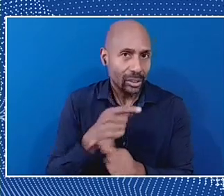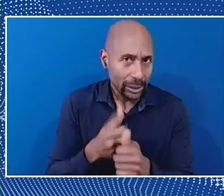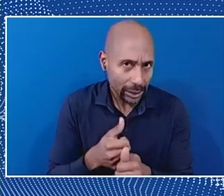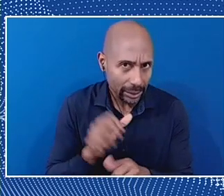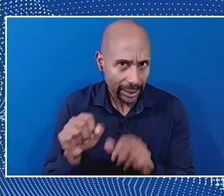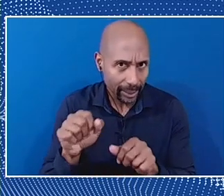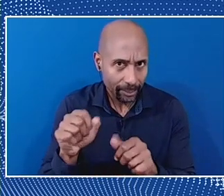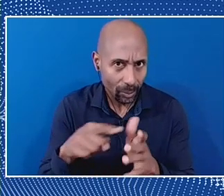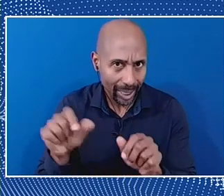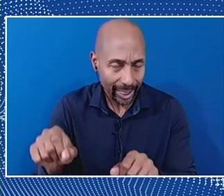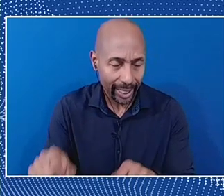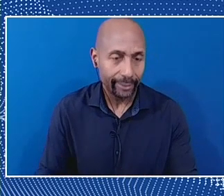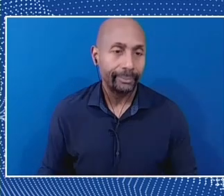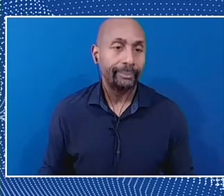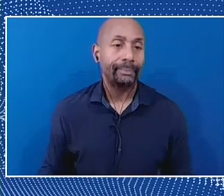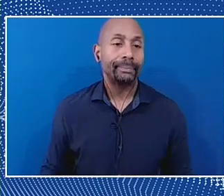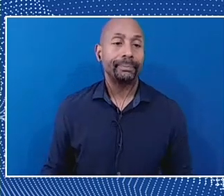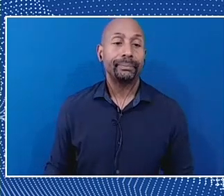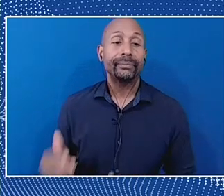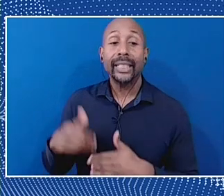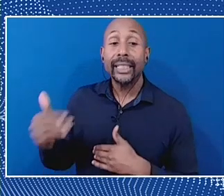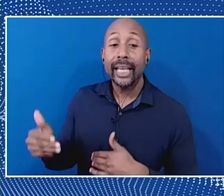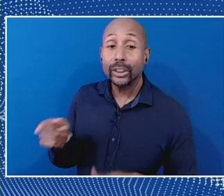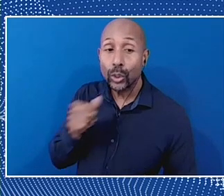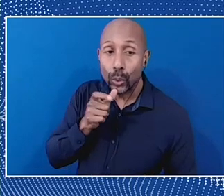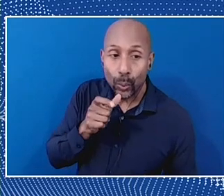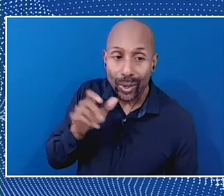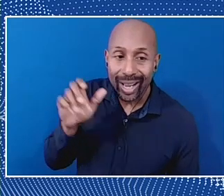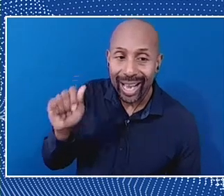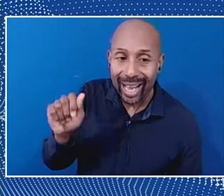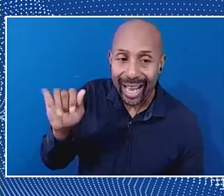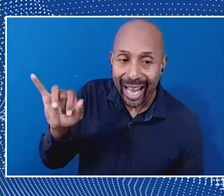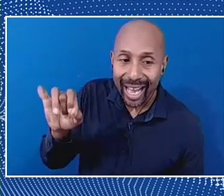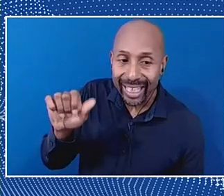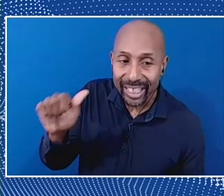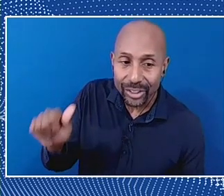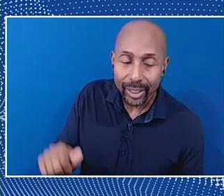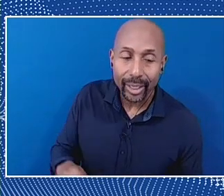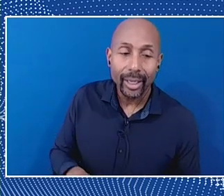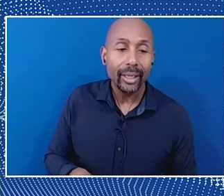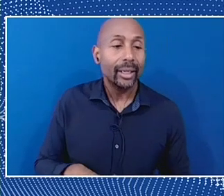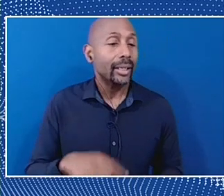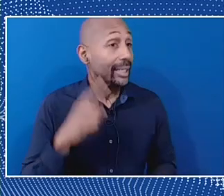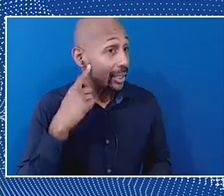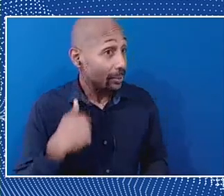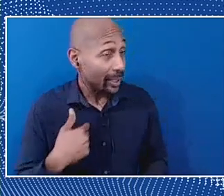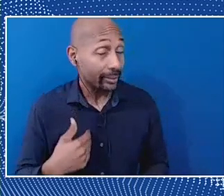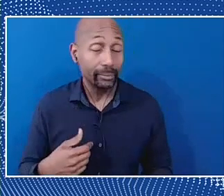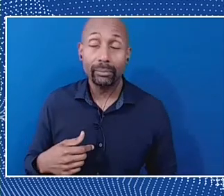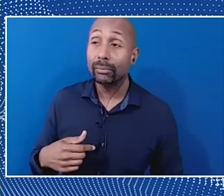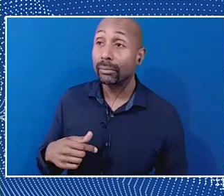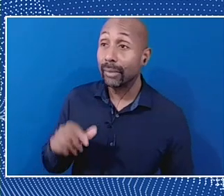Great. Thank you. Can you hear me? Yes. Aisha, is that how we pronounce your first name? It's Aissa. Aissa. Thank you.